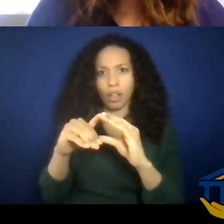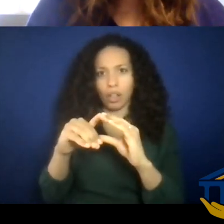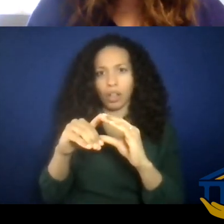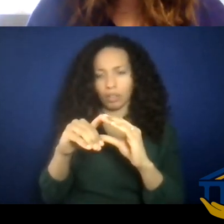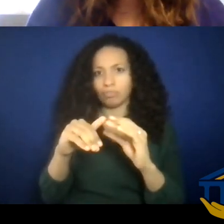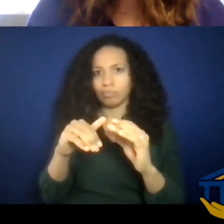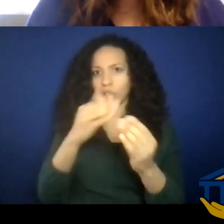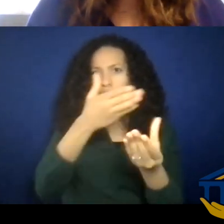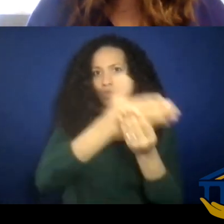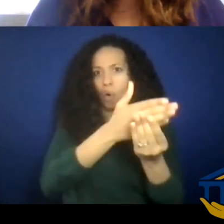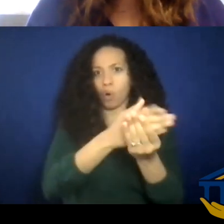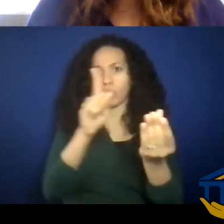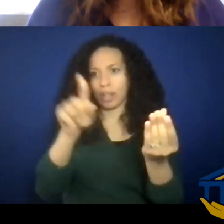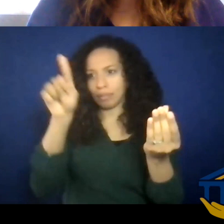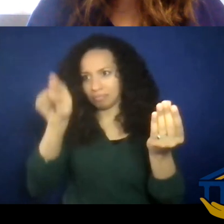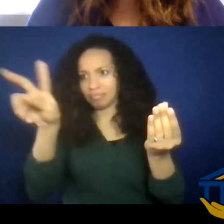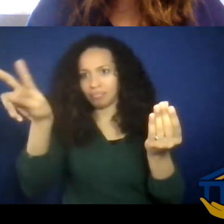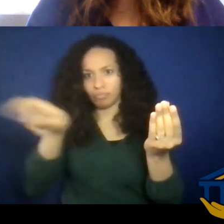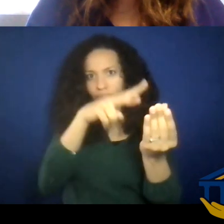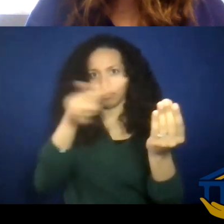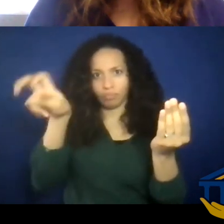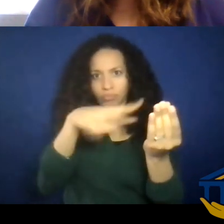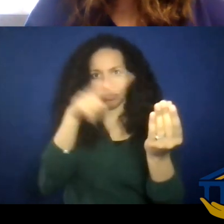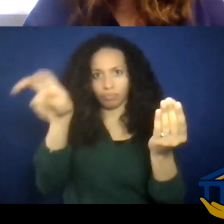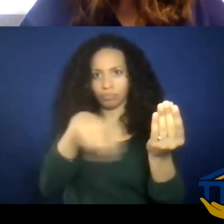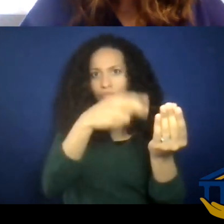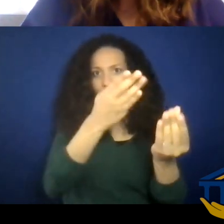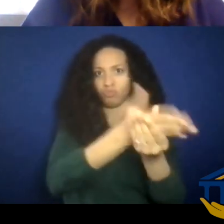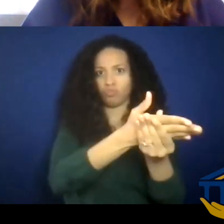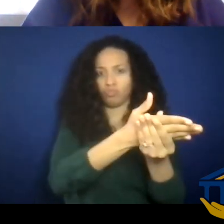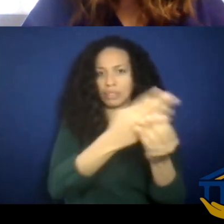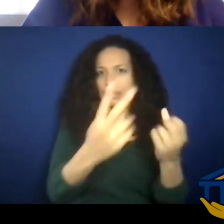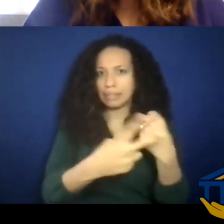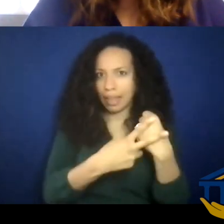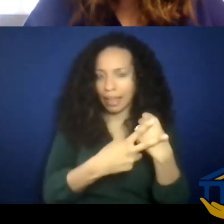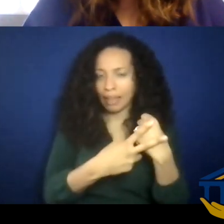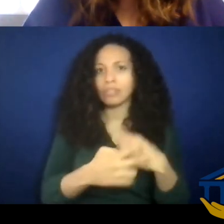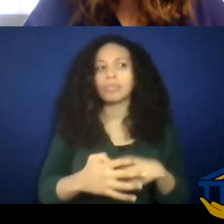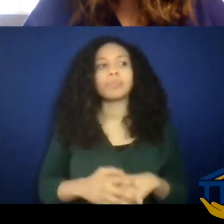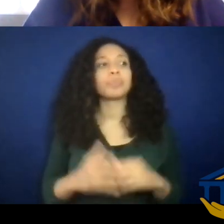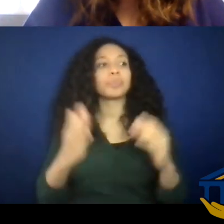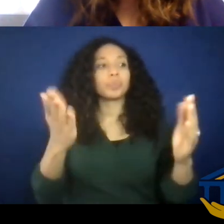have that to be able to refer back to and then progress reports and report cards are helpful,